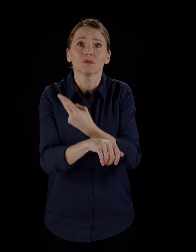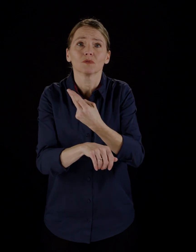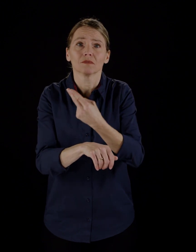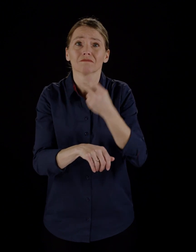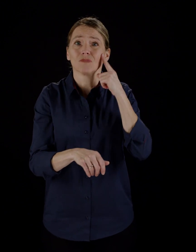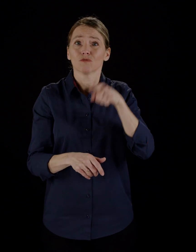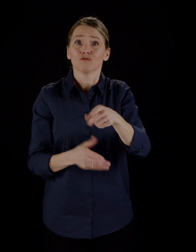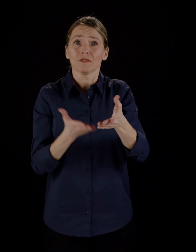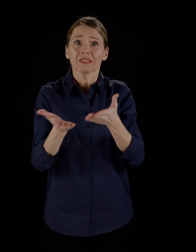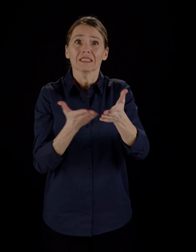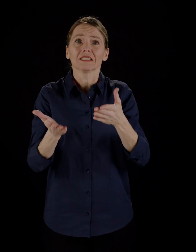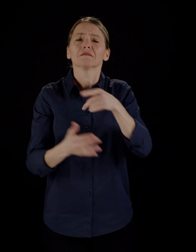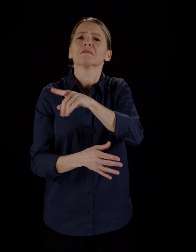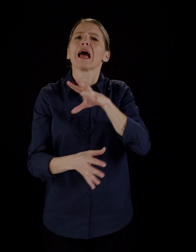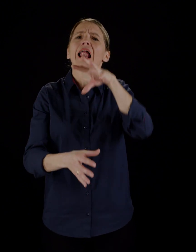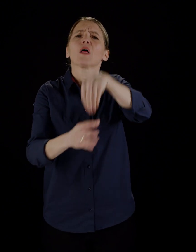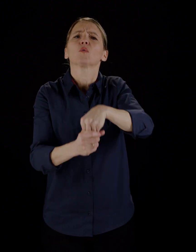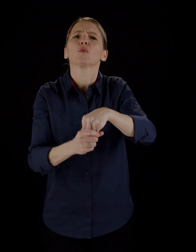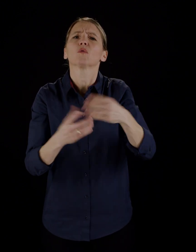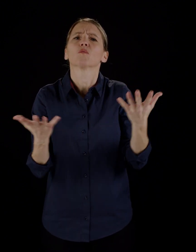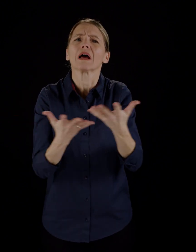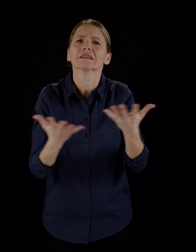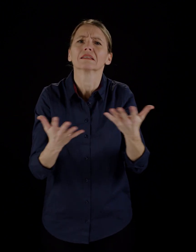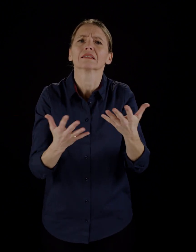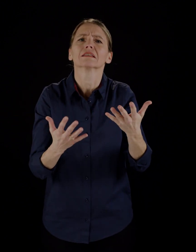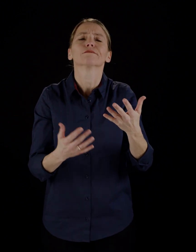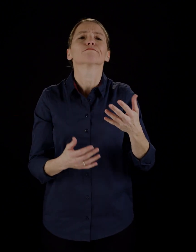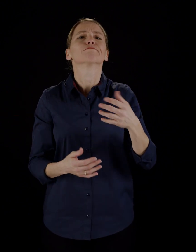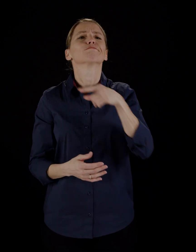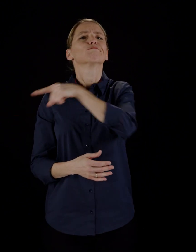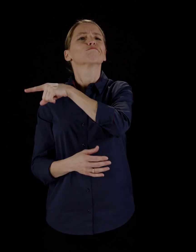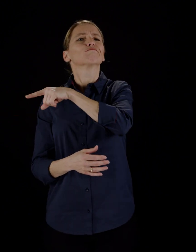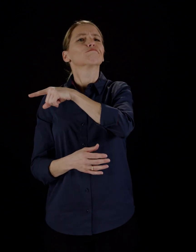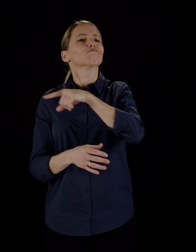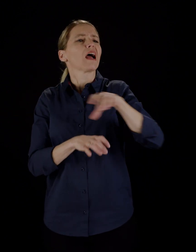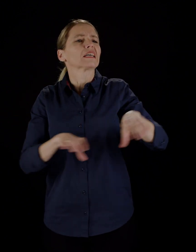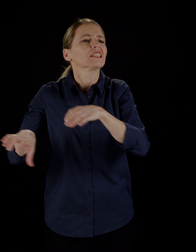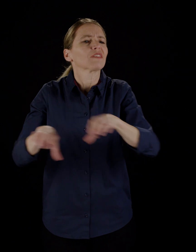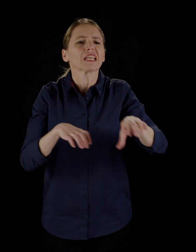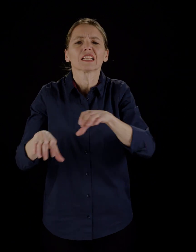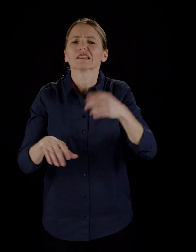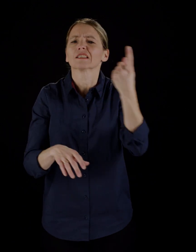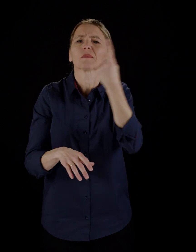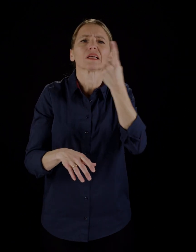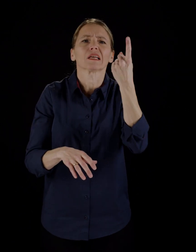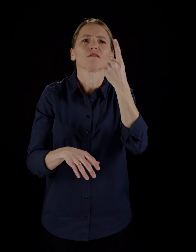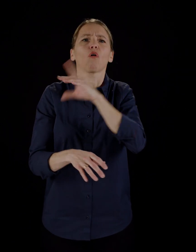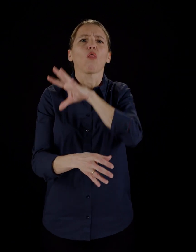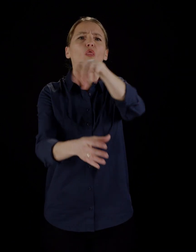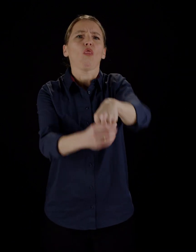Violations of an acceptable use policy may result in service suspension or disconnection,